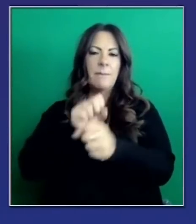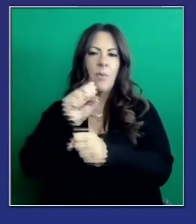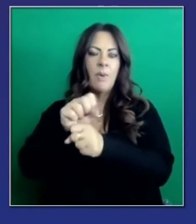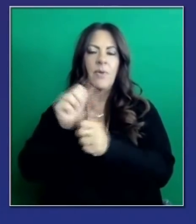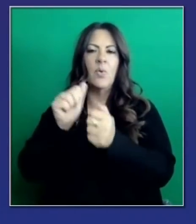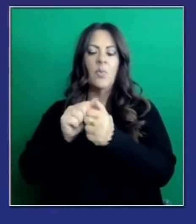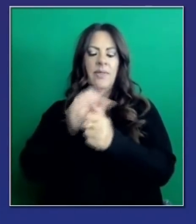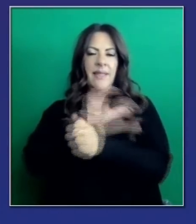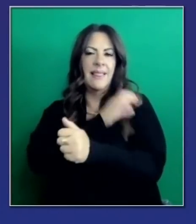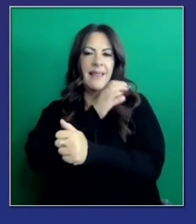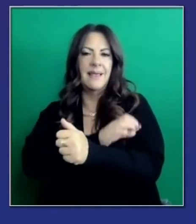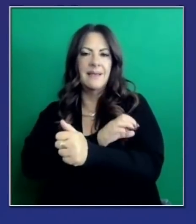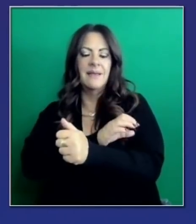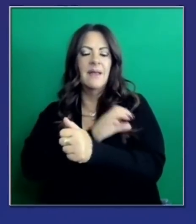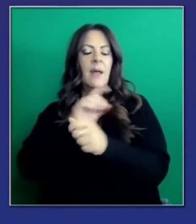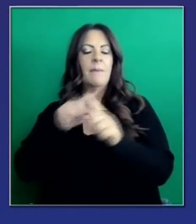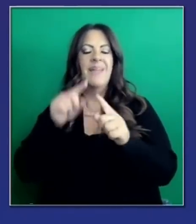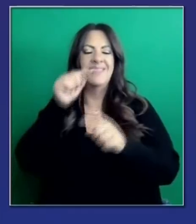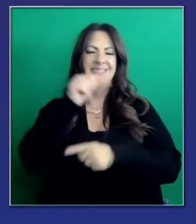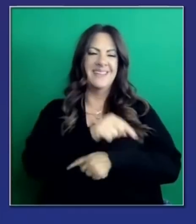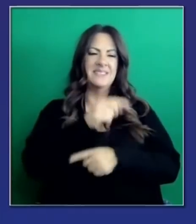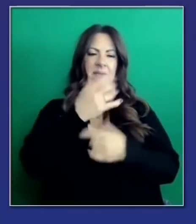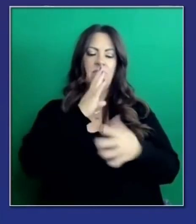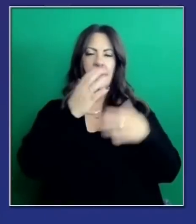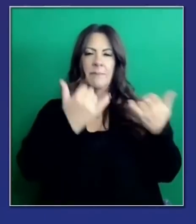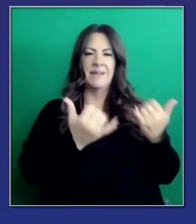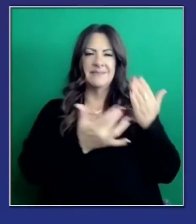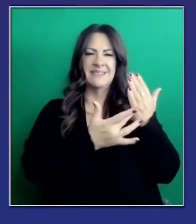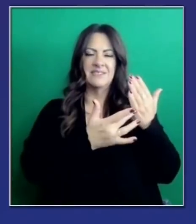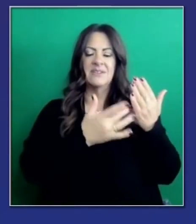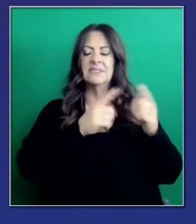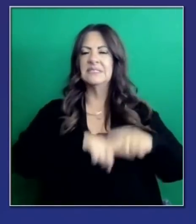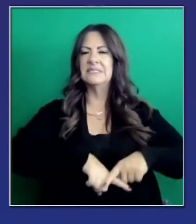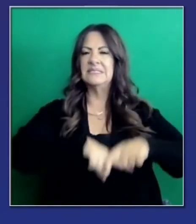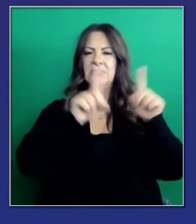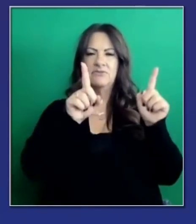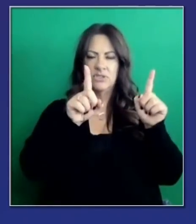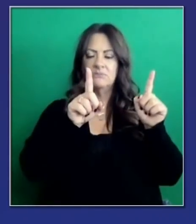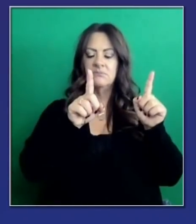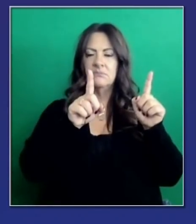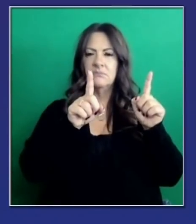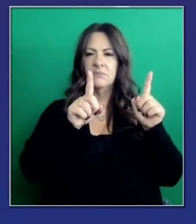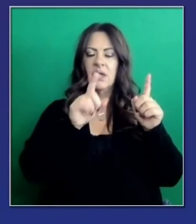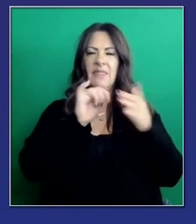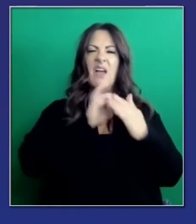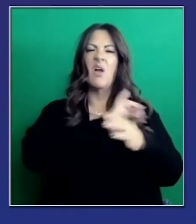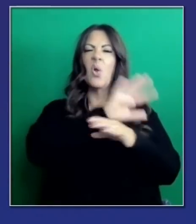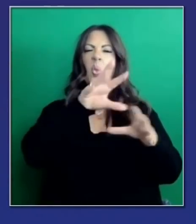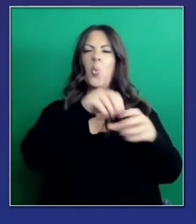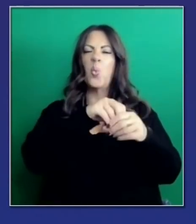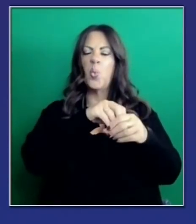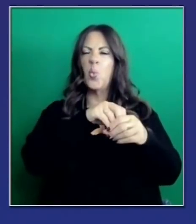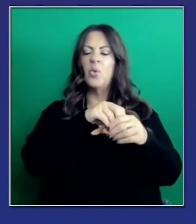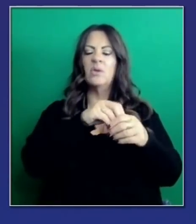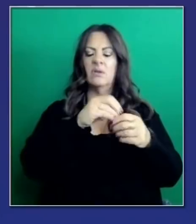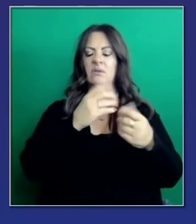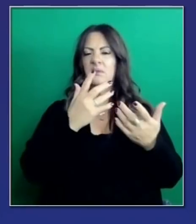IT IS END TO END. IT IS NOT JUST A NOTIFICATION SYSTEM AS SOME STATES HAVE OR A SYSTEM FOR RESERVATIONS FOR STATE CLINICS. THIS IS A SYSTEM ACROSS THE